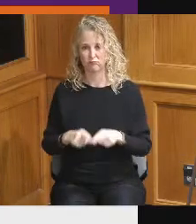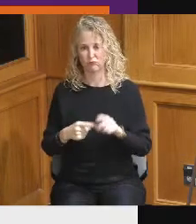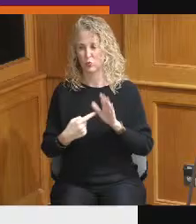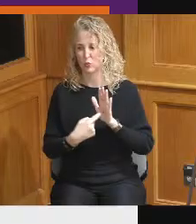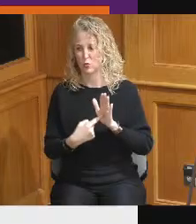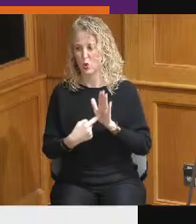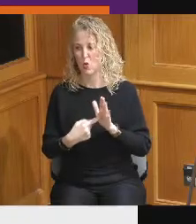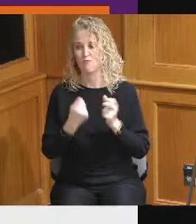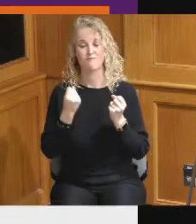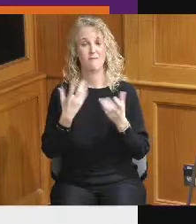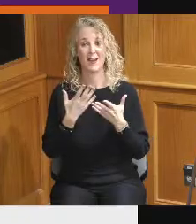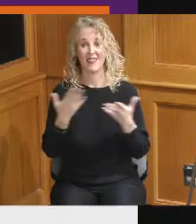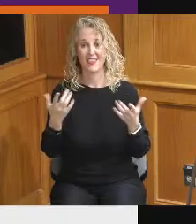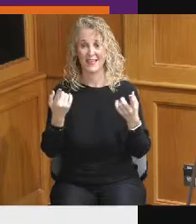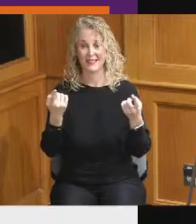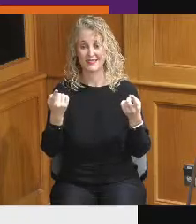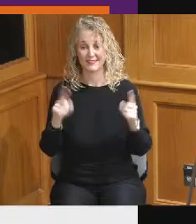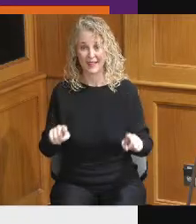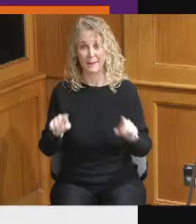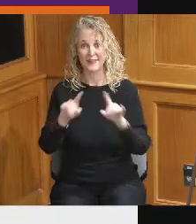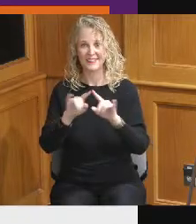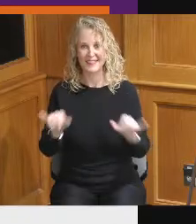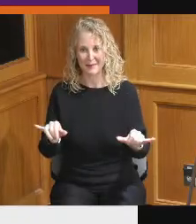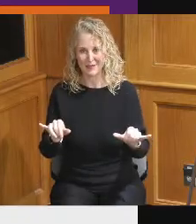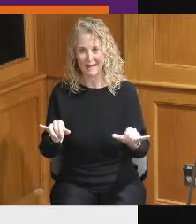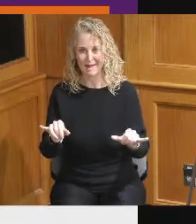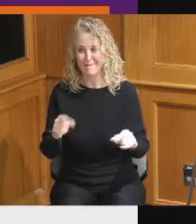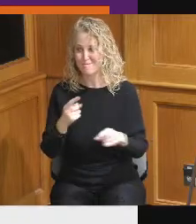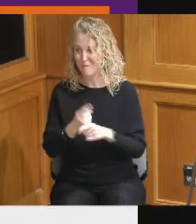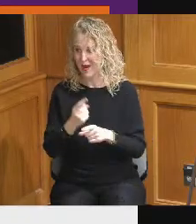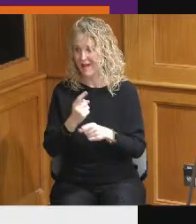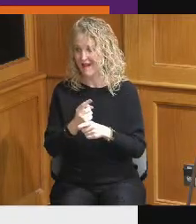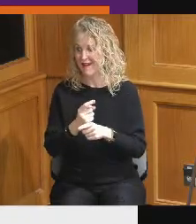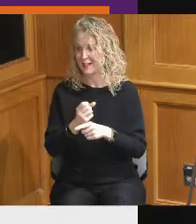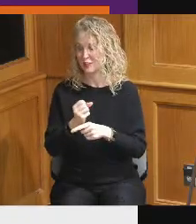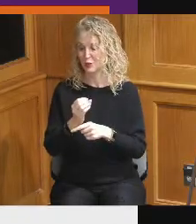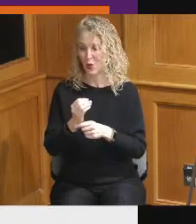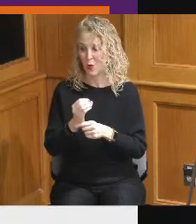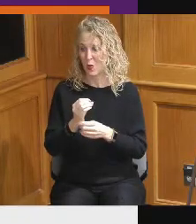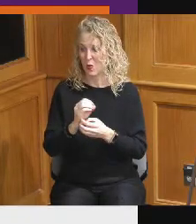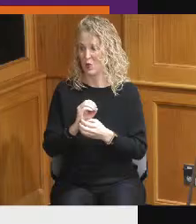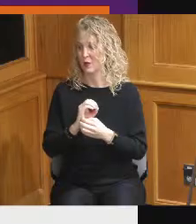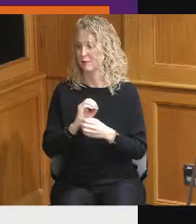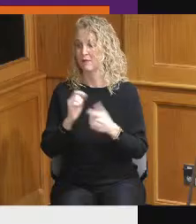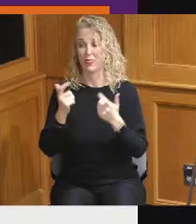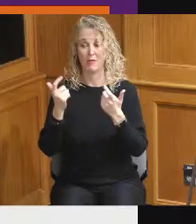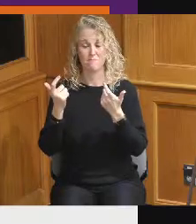multiple things are working together right so then you have the biggest the biggest piece of that